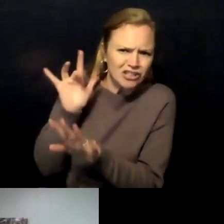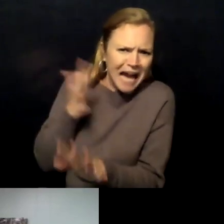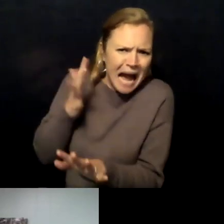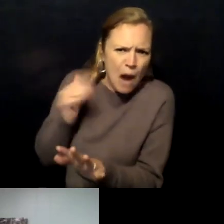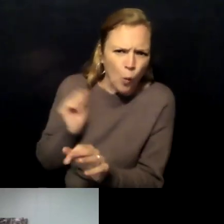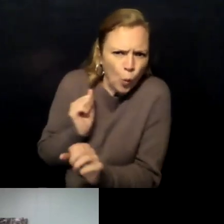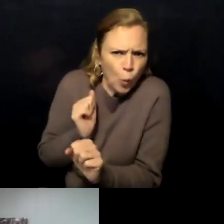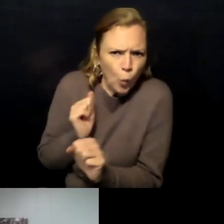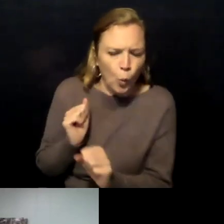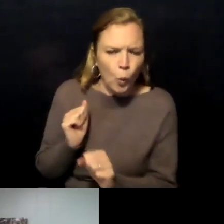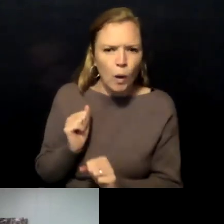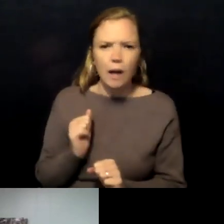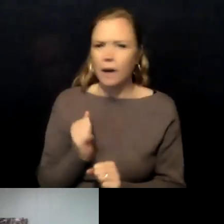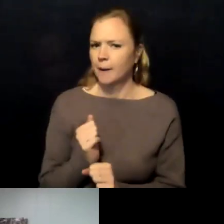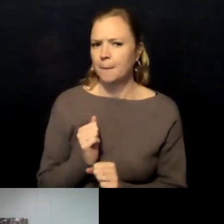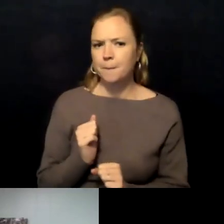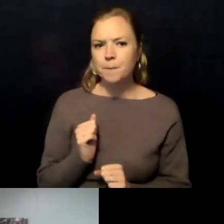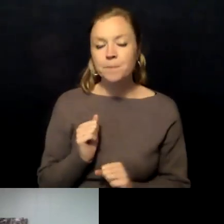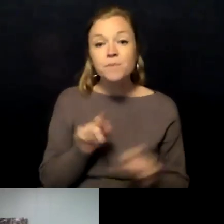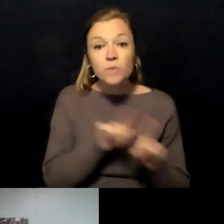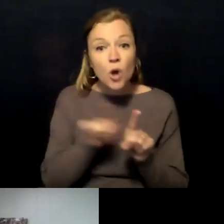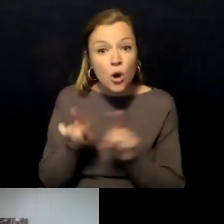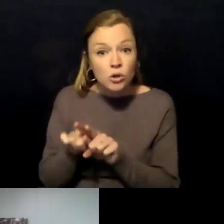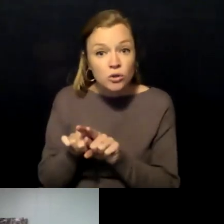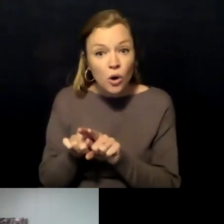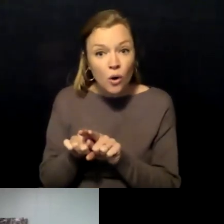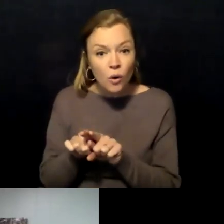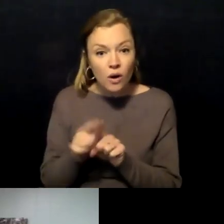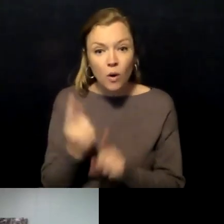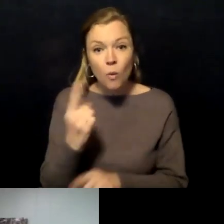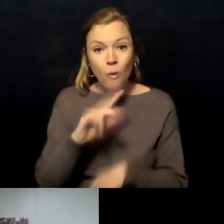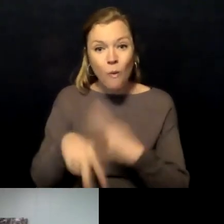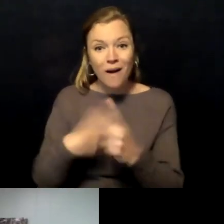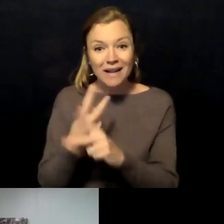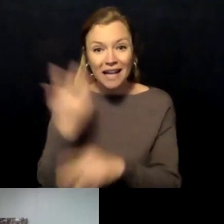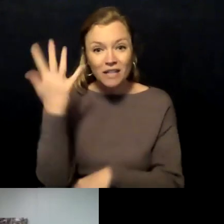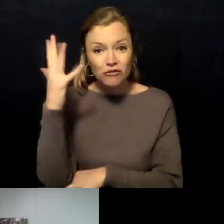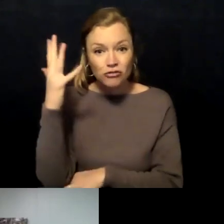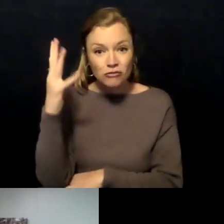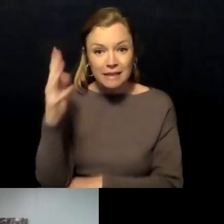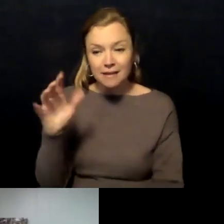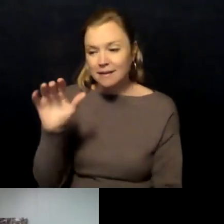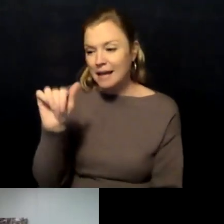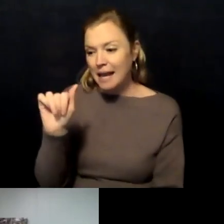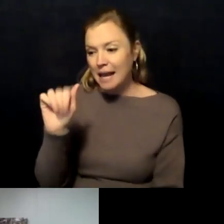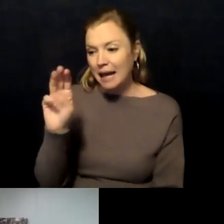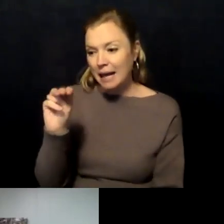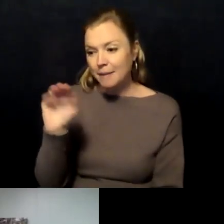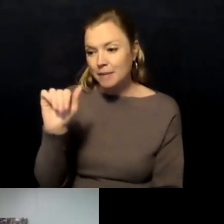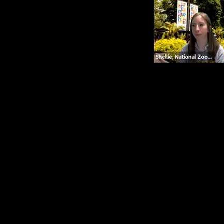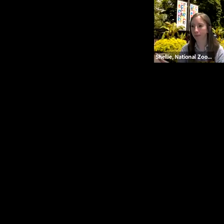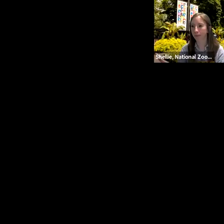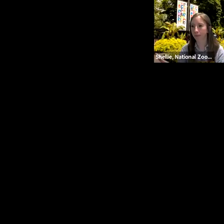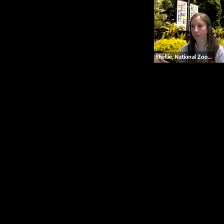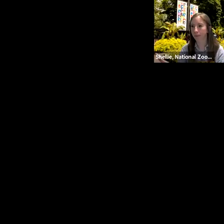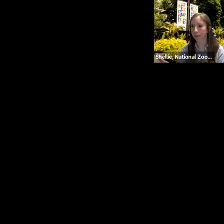for example, there's a tree in our Amazonia exhibit